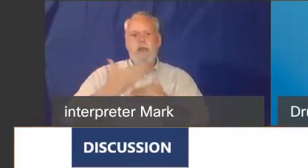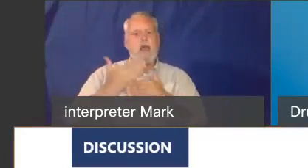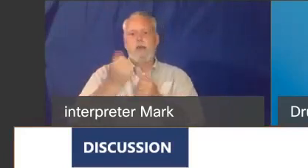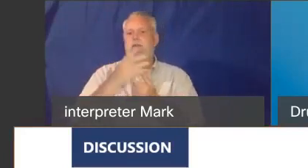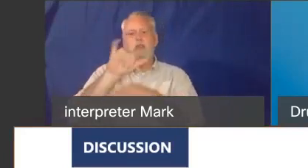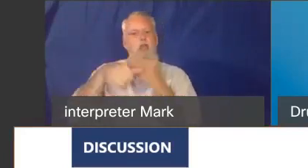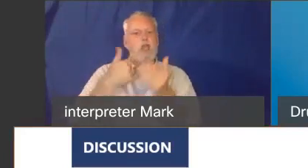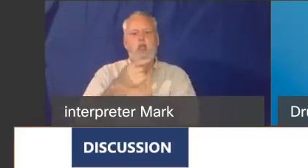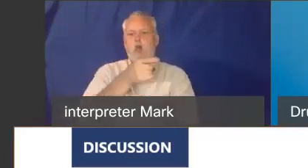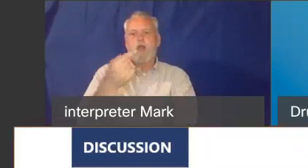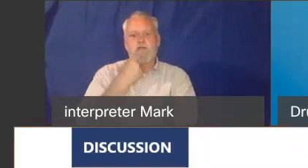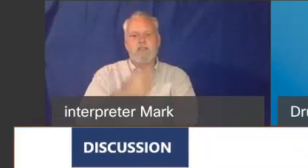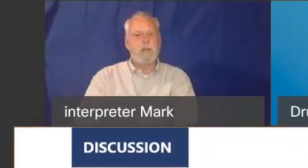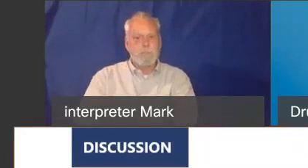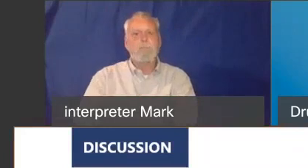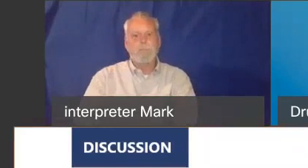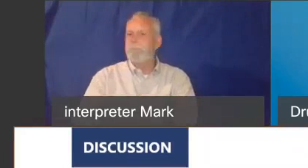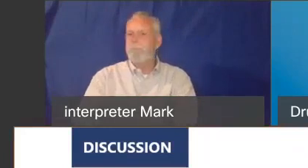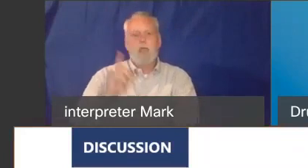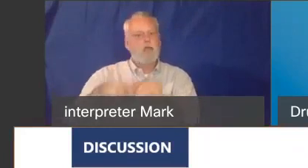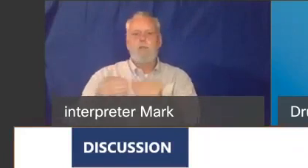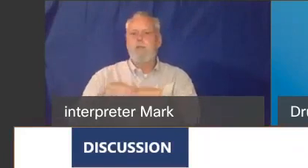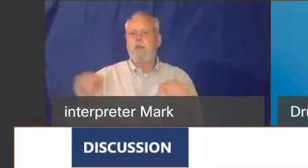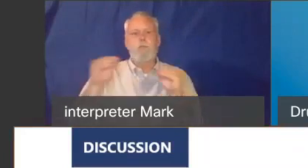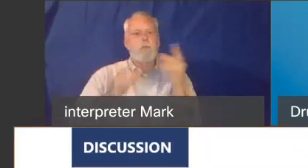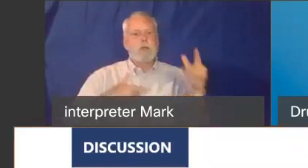Couldn't be more excited to write on more pipelines in D. C.